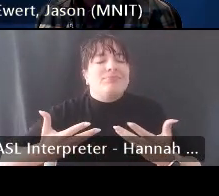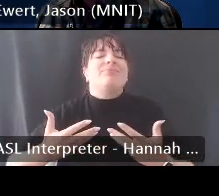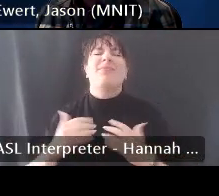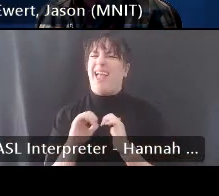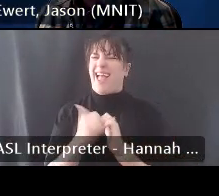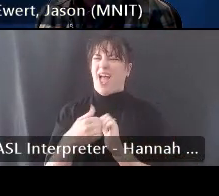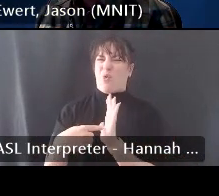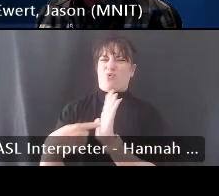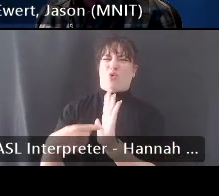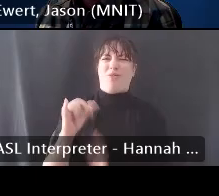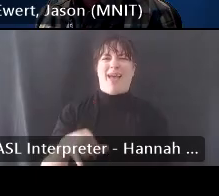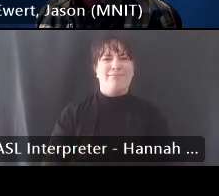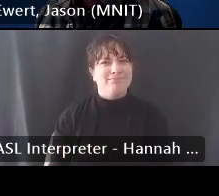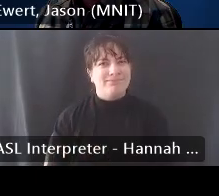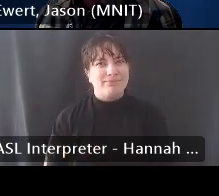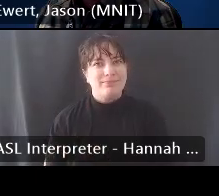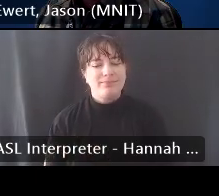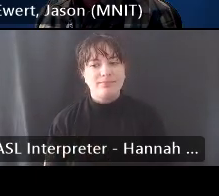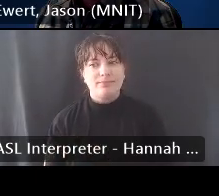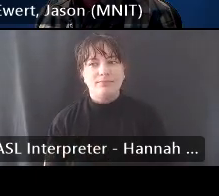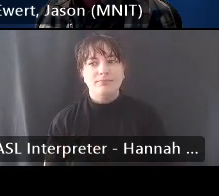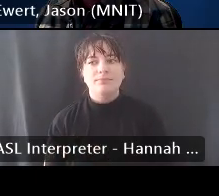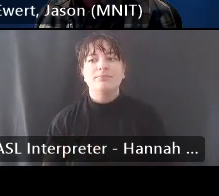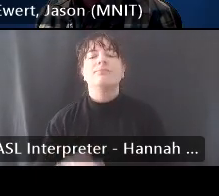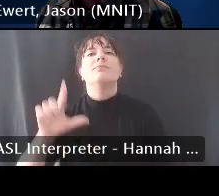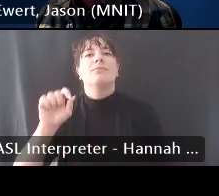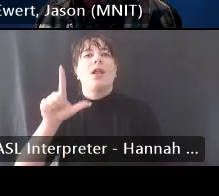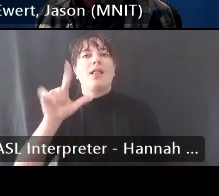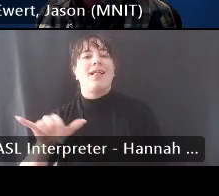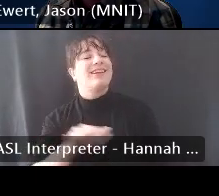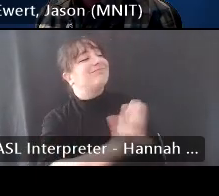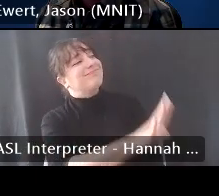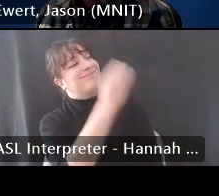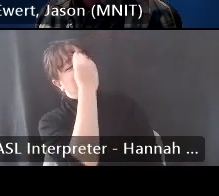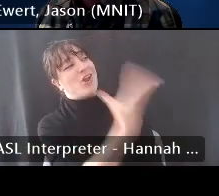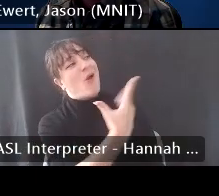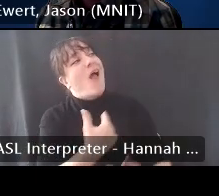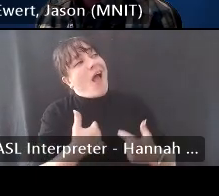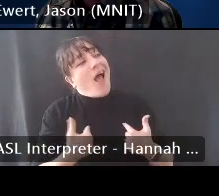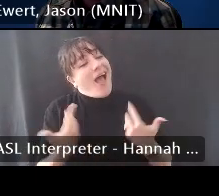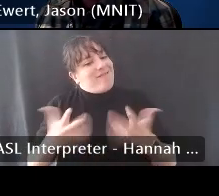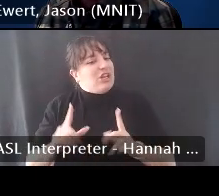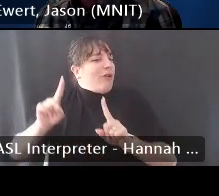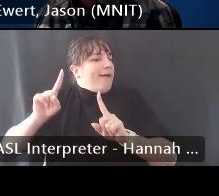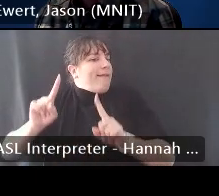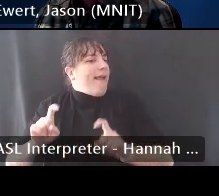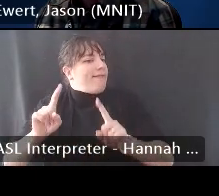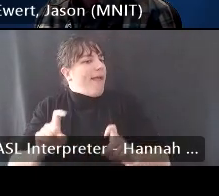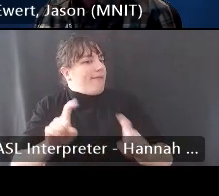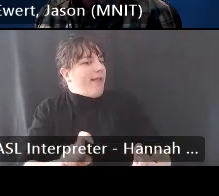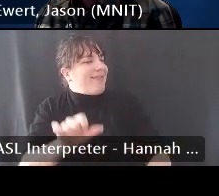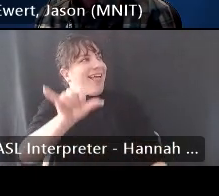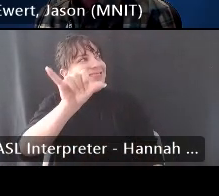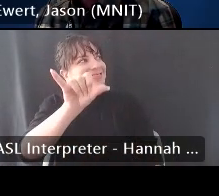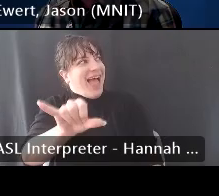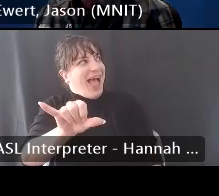I will just say that I tried that feature, and it was fun to be able to narrow it down and then zoom it back out again.